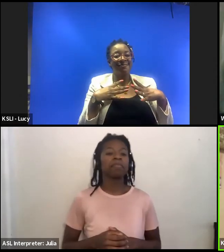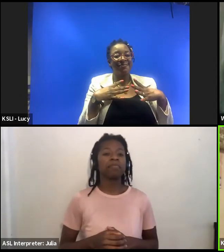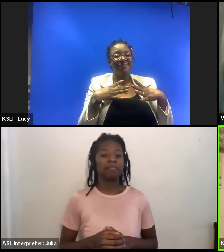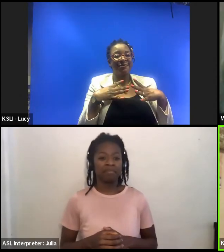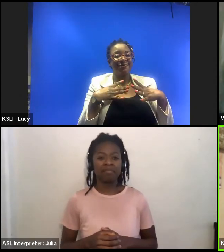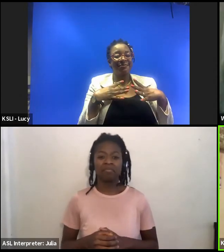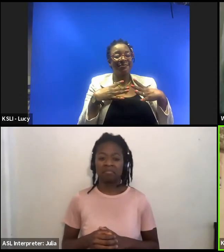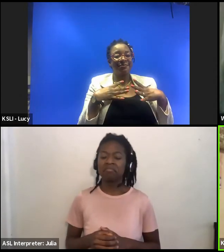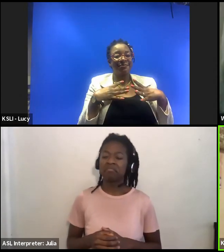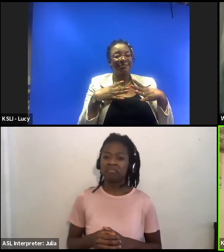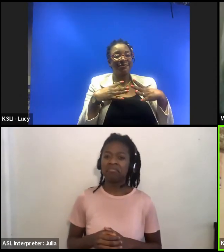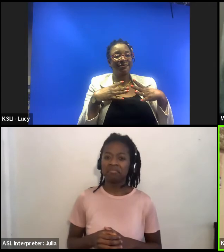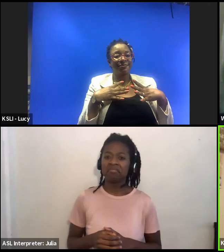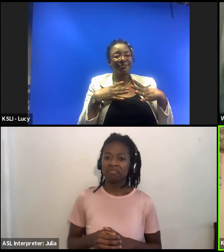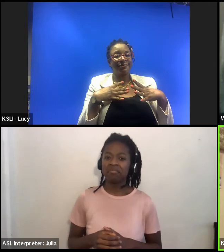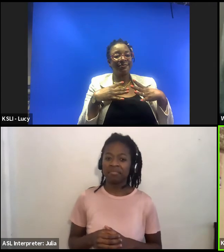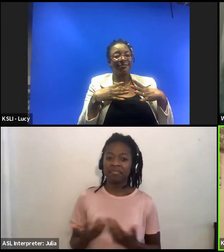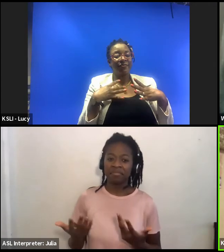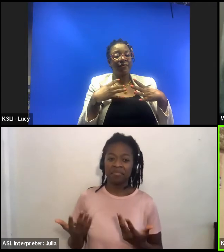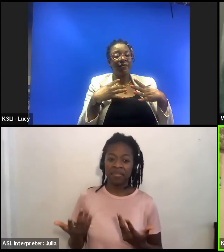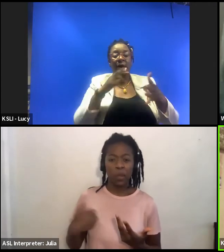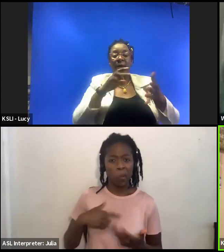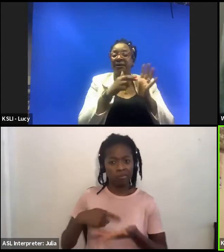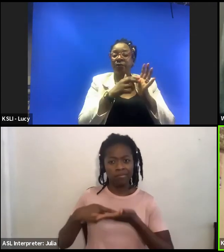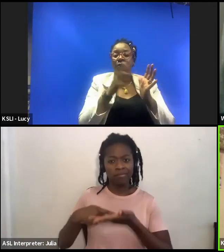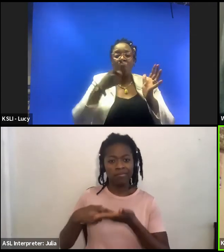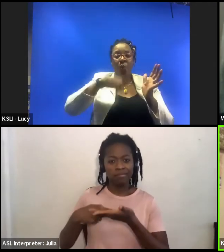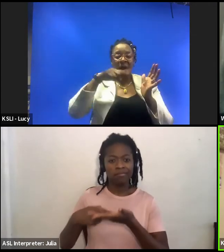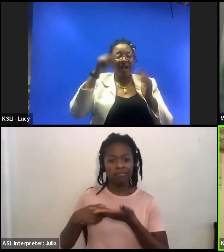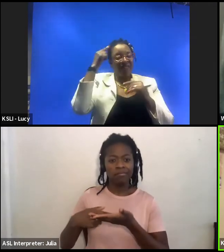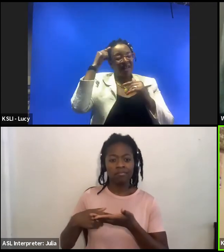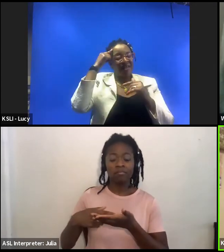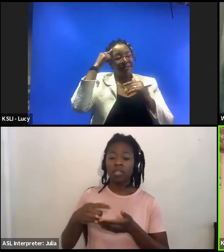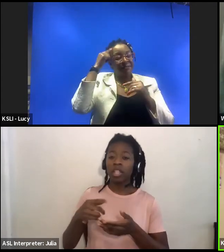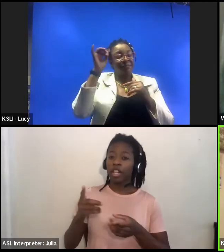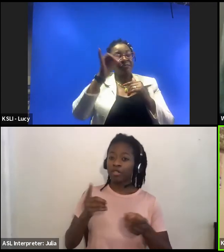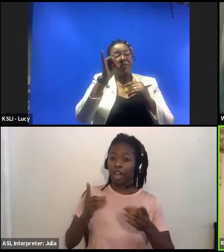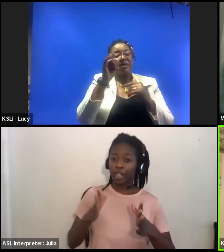You know, given that we speak about the idea of directing as mothering as a sort of title of our episode,